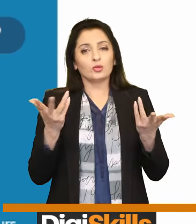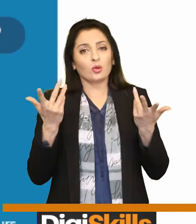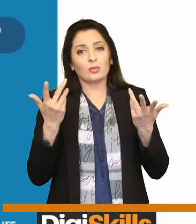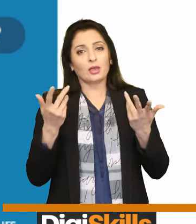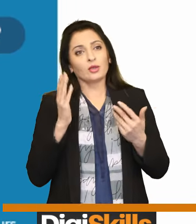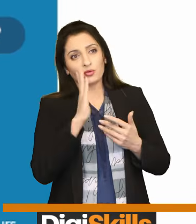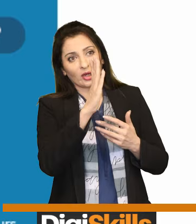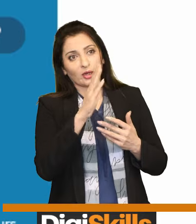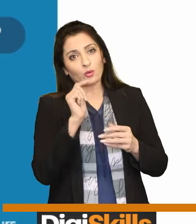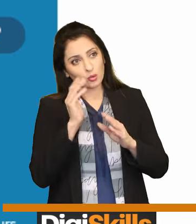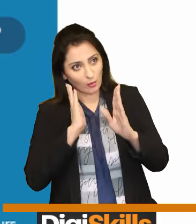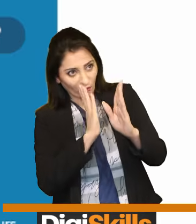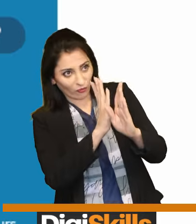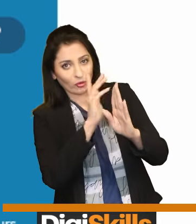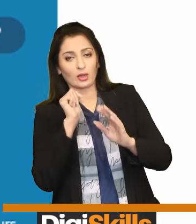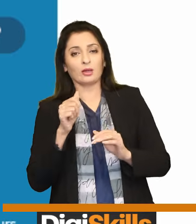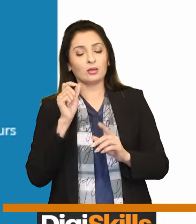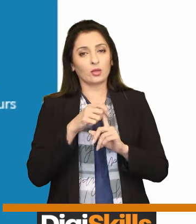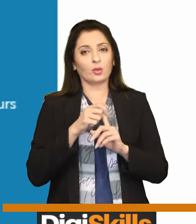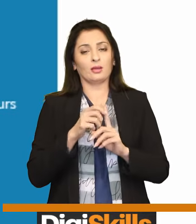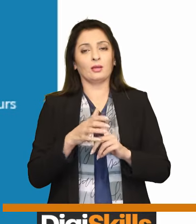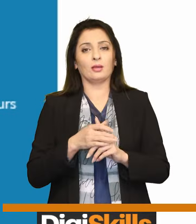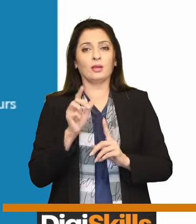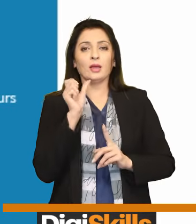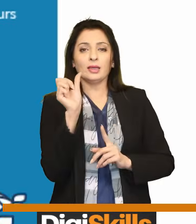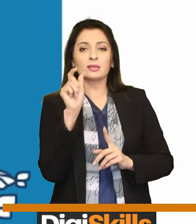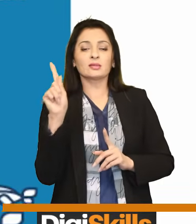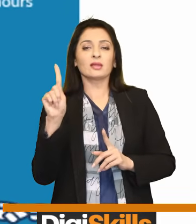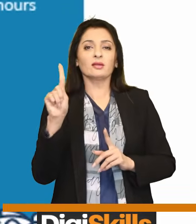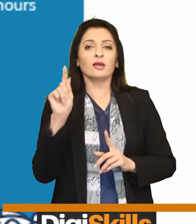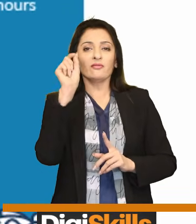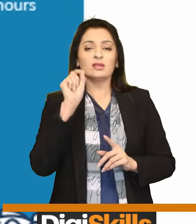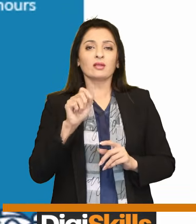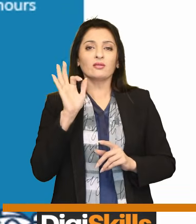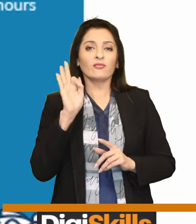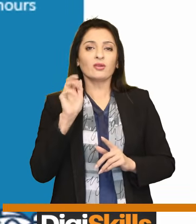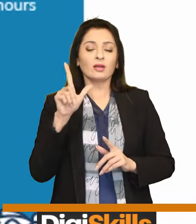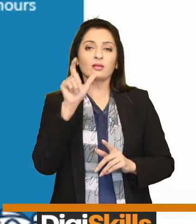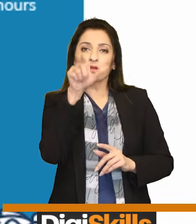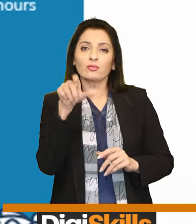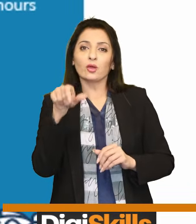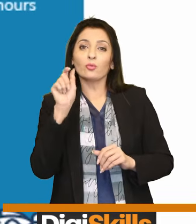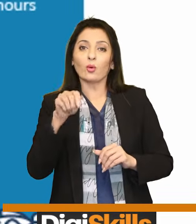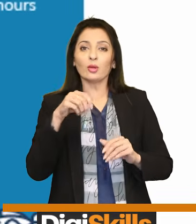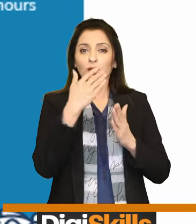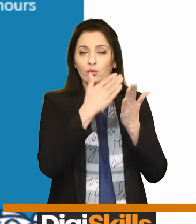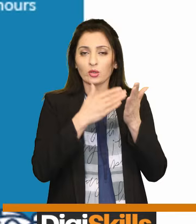So, it is also very important to know the trend. 61 percent of freelancers are those